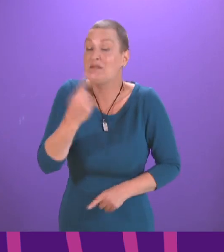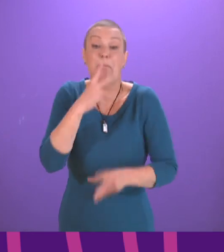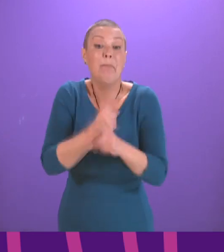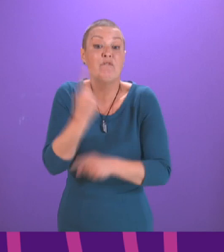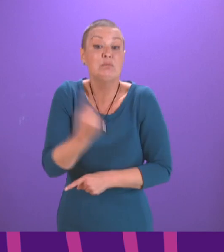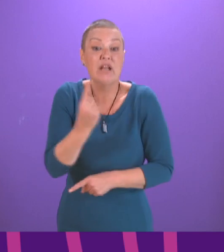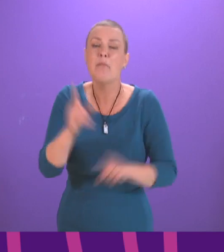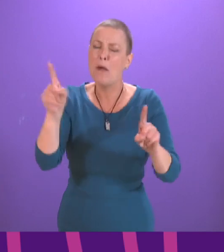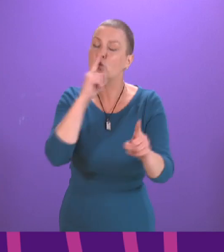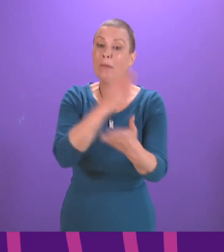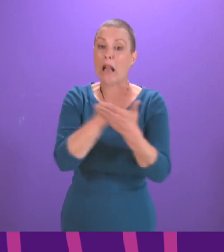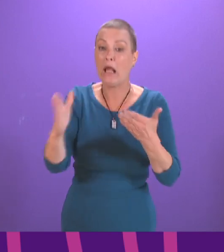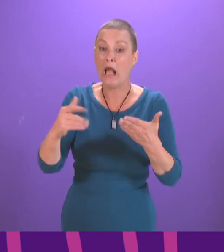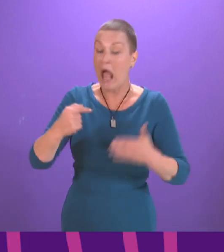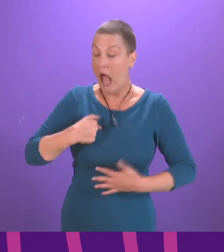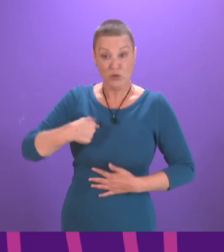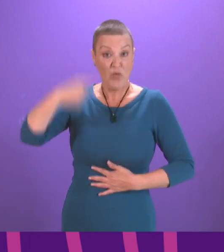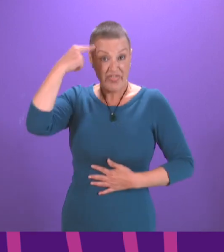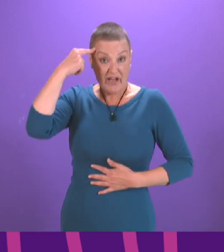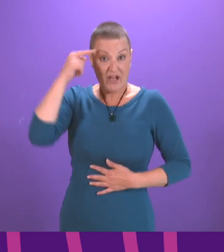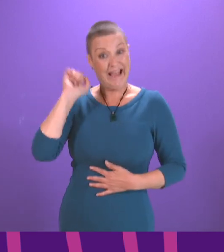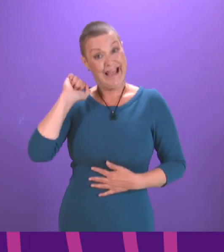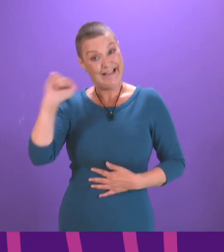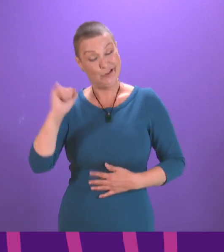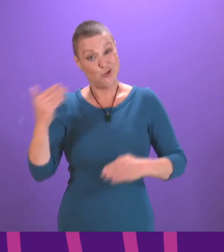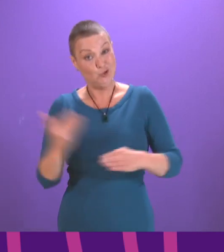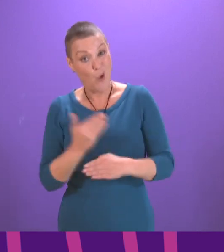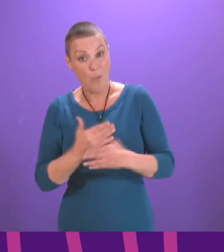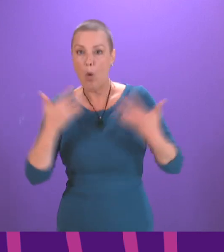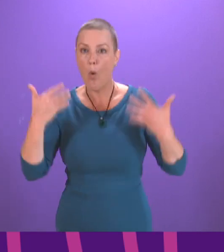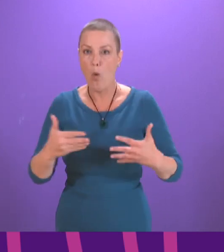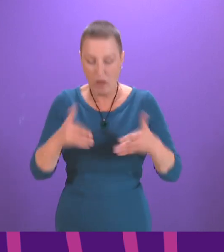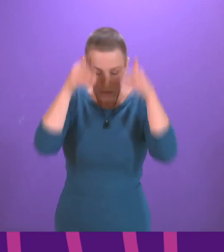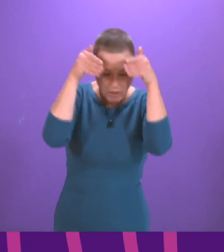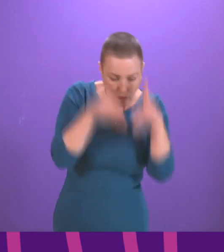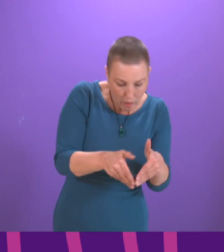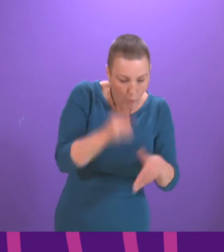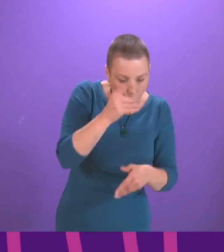for the record and to be clear, I do not consider his remit to be limited to just one aspect of the ministerial code.